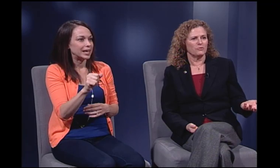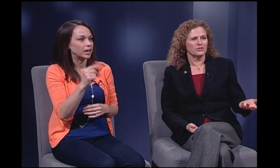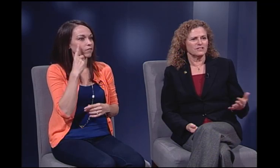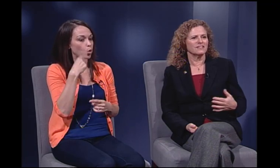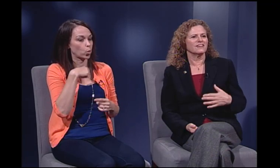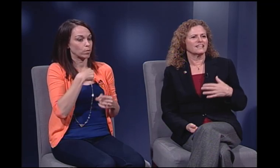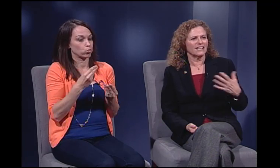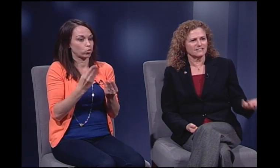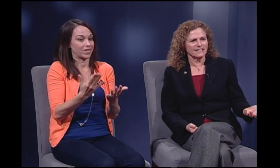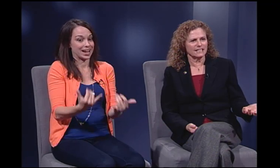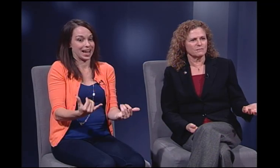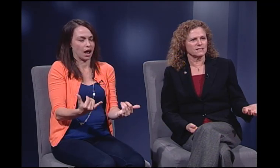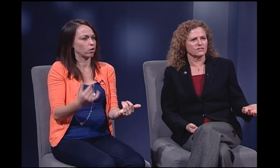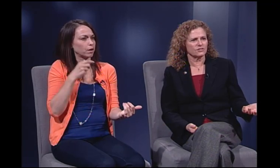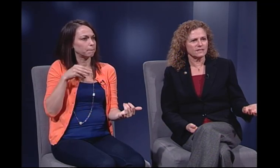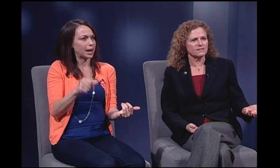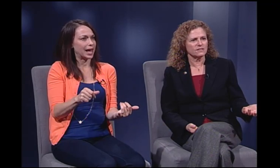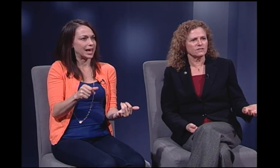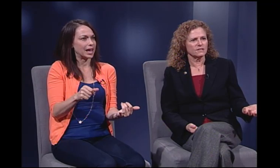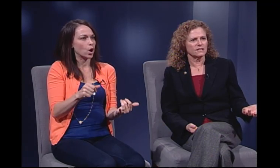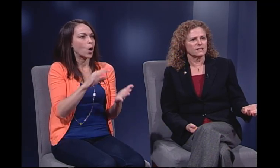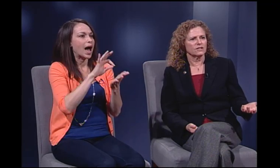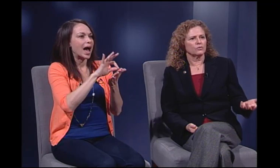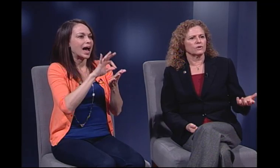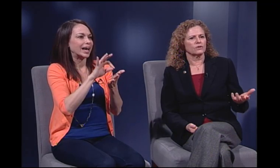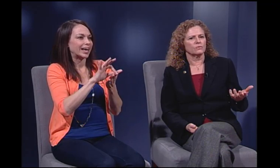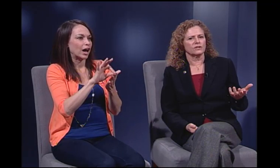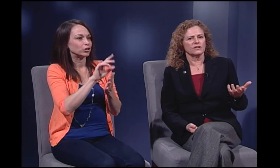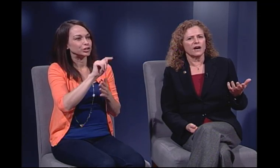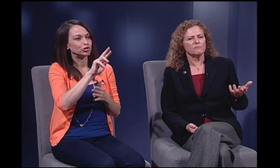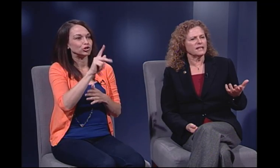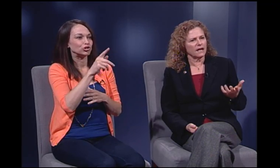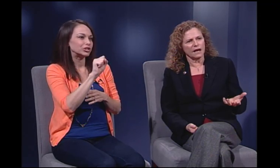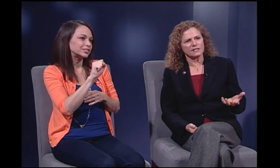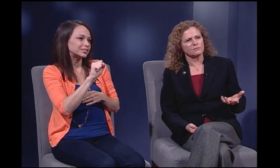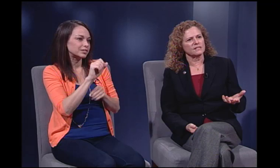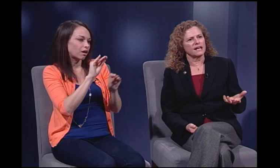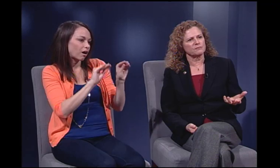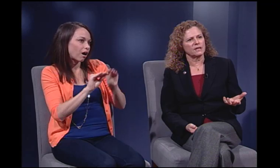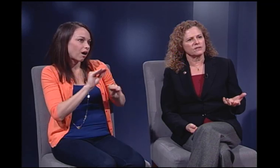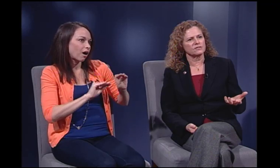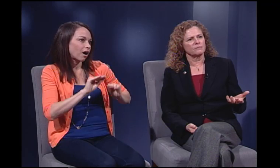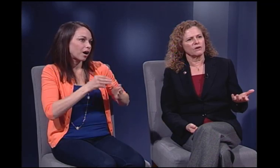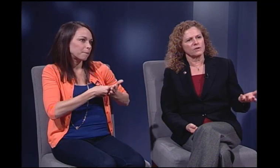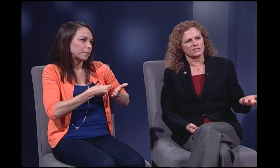We're using accounting gimmicks and tricks to do it. We're not being honest with taxpayers about where some